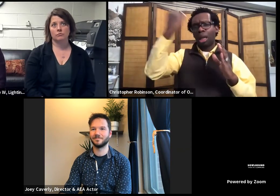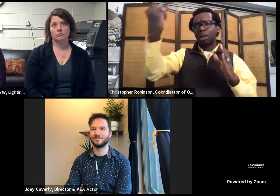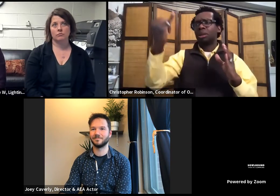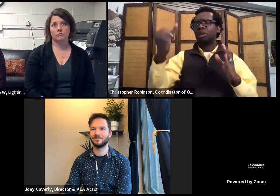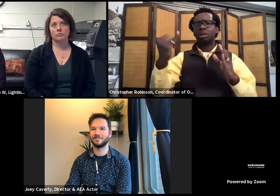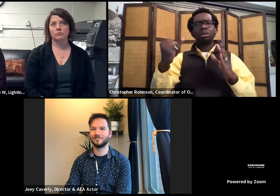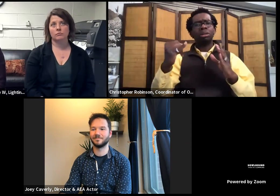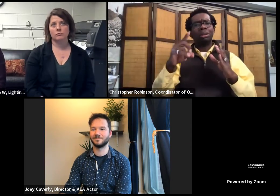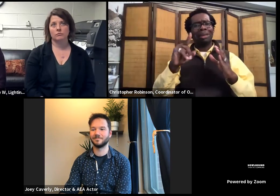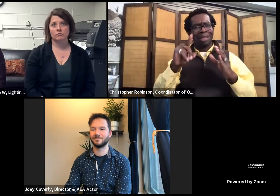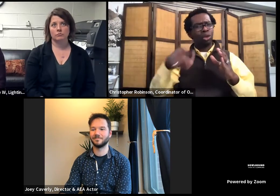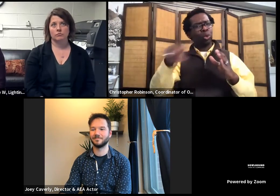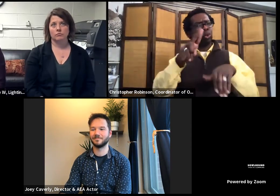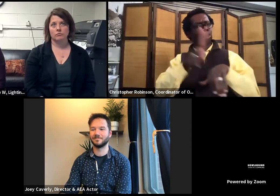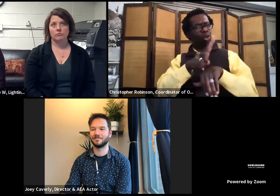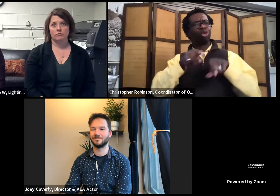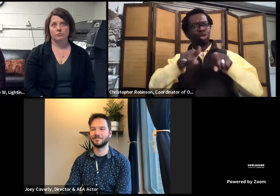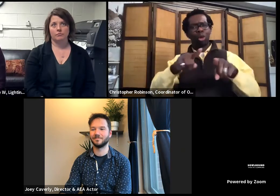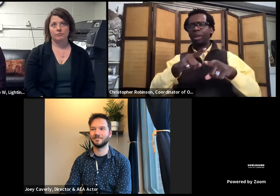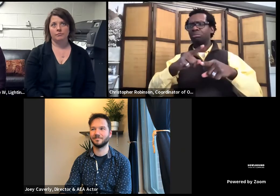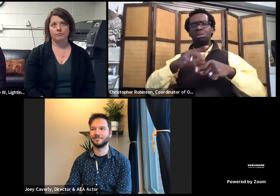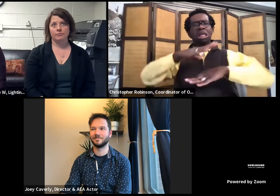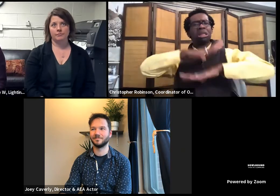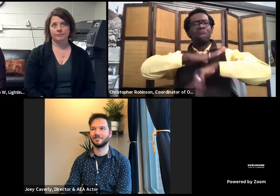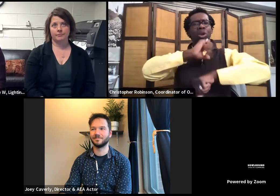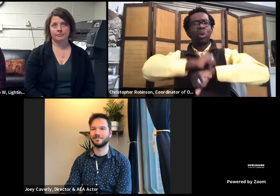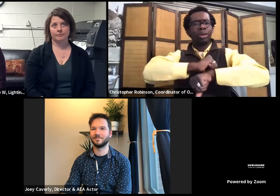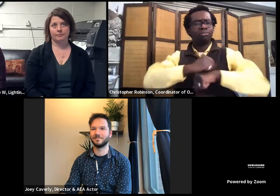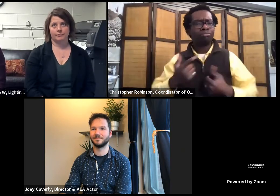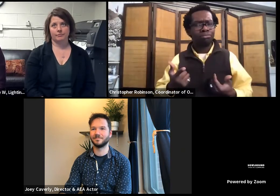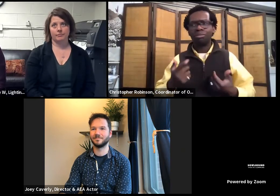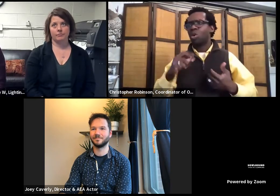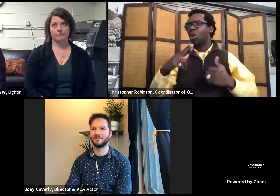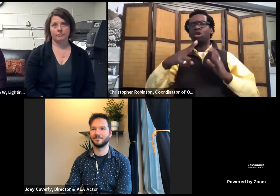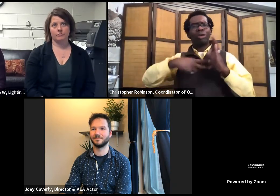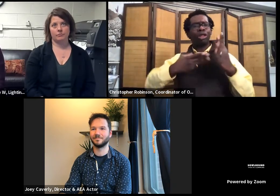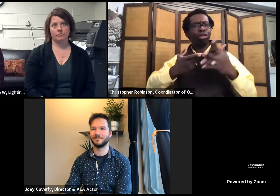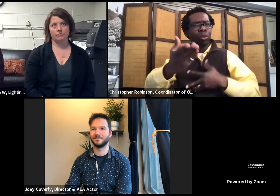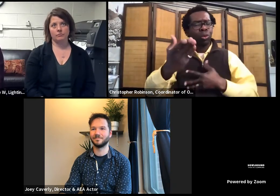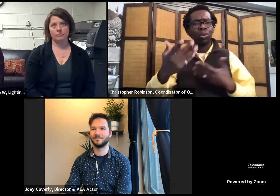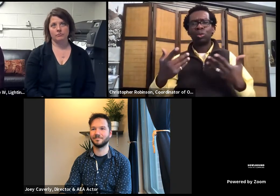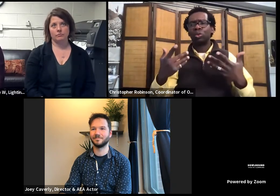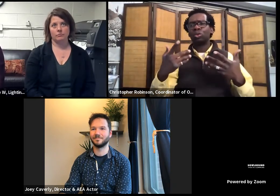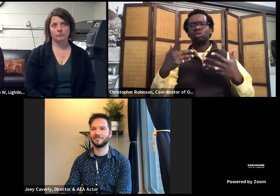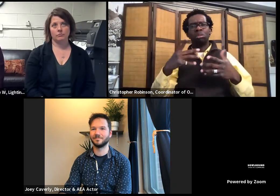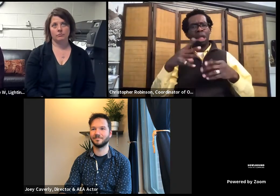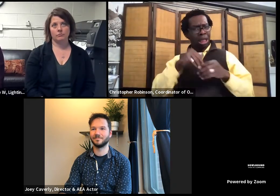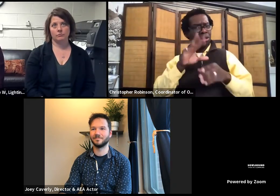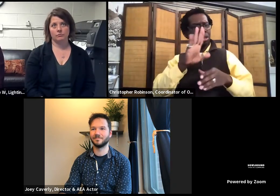What techniques or ideas do you use during table reads, or table work, or read-throughs?